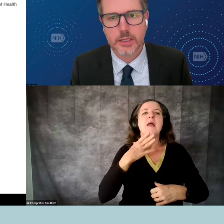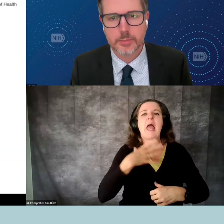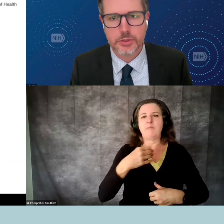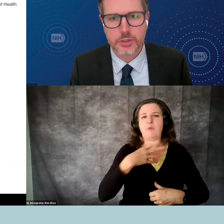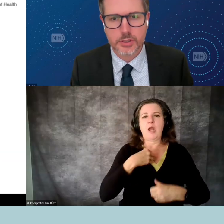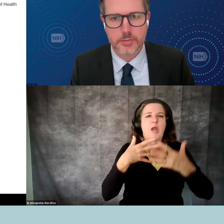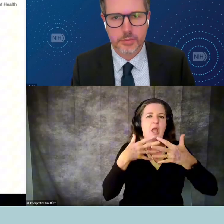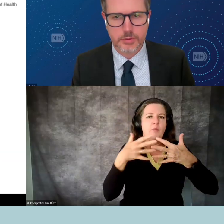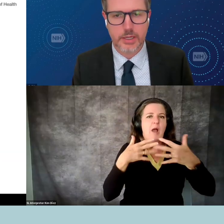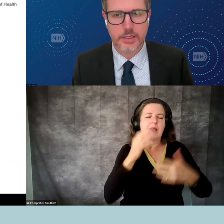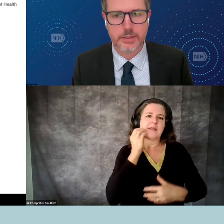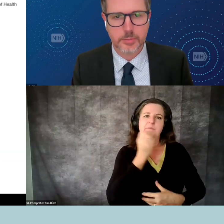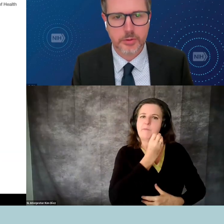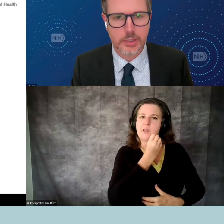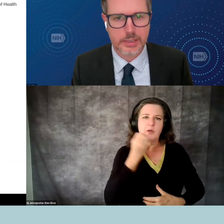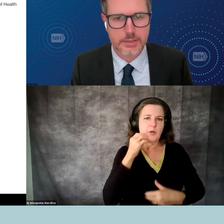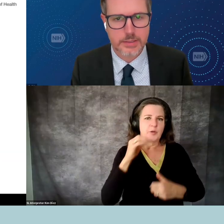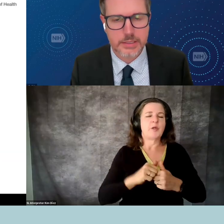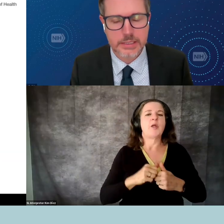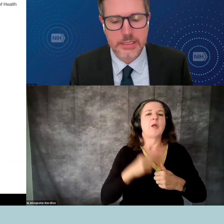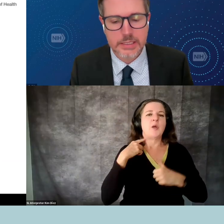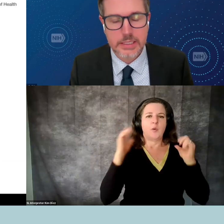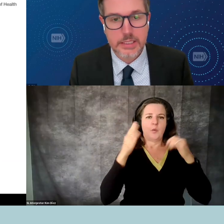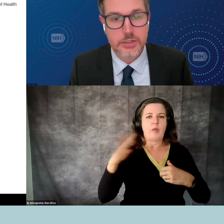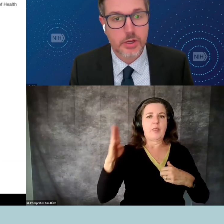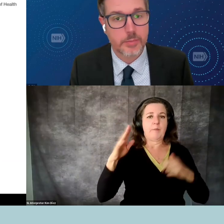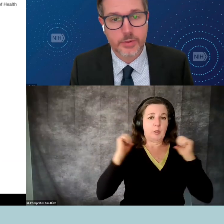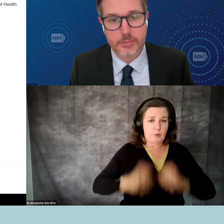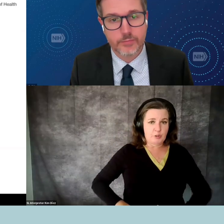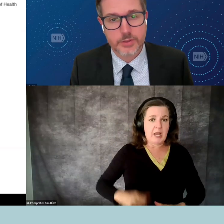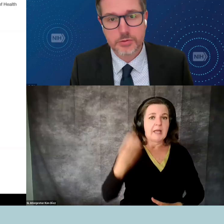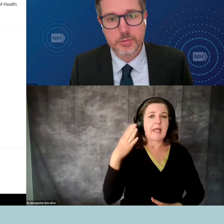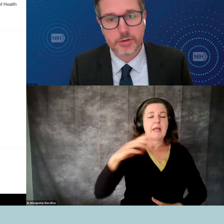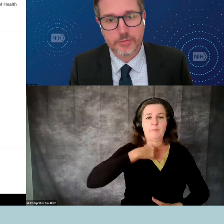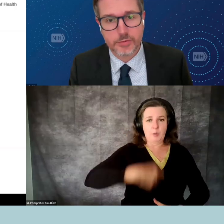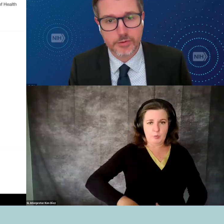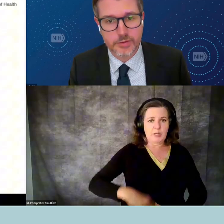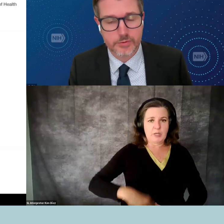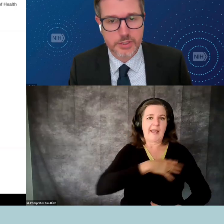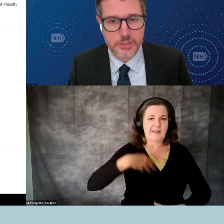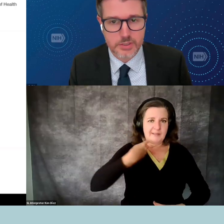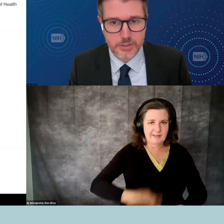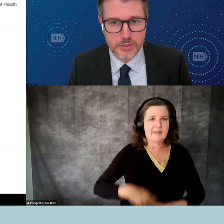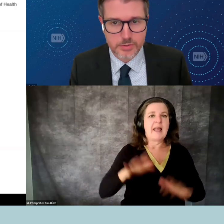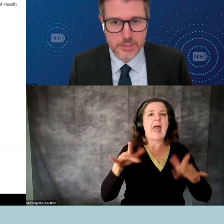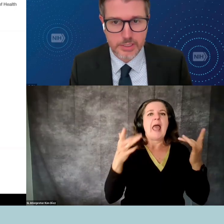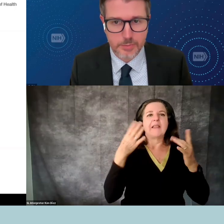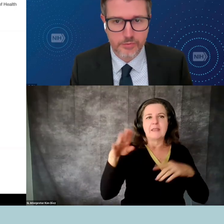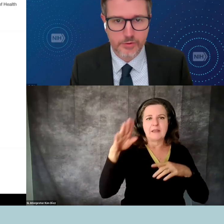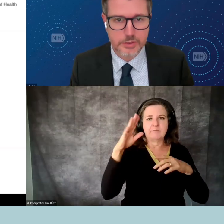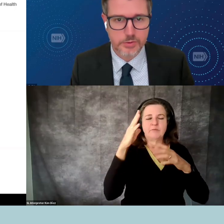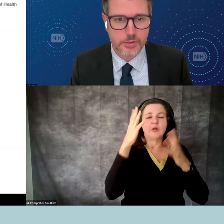light blue shirt, blue tie, and dark blue glasses. So I'm extremely grateful for the invitation to speak to you today and provide you